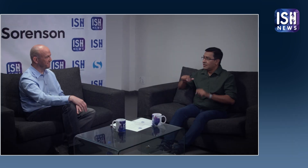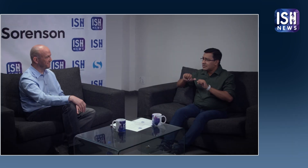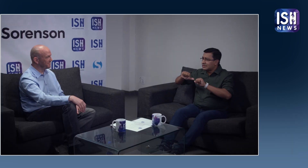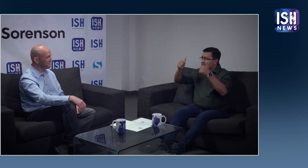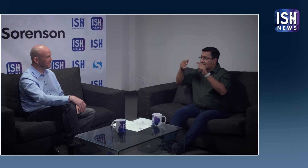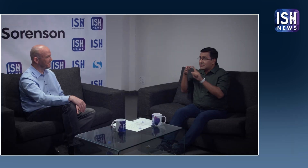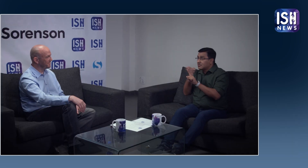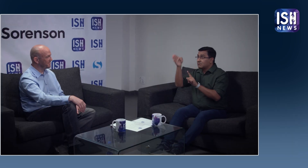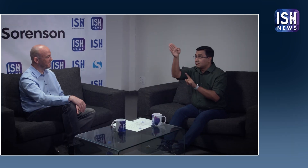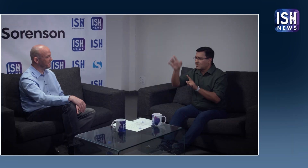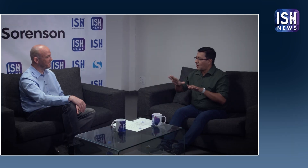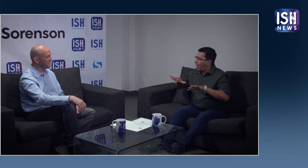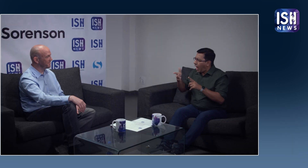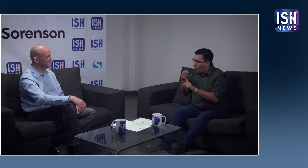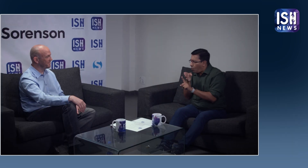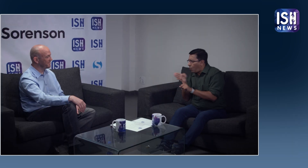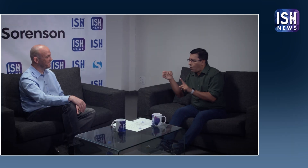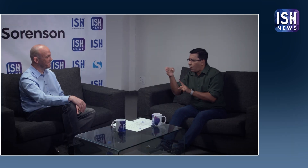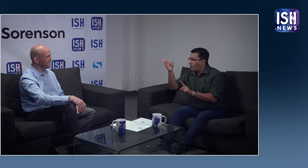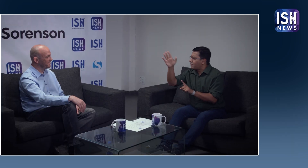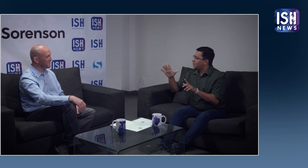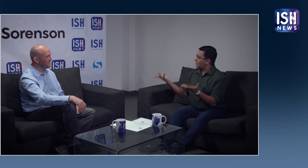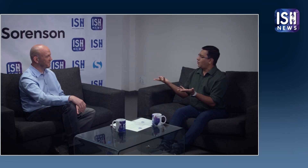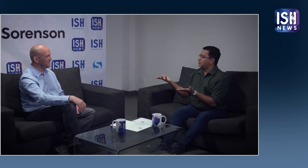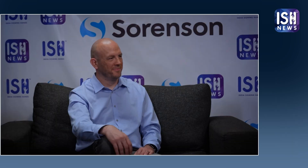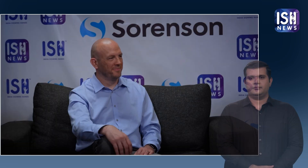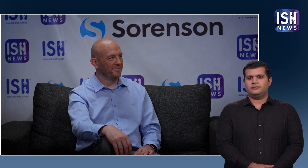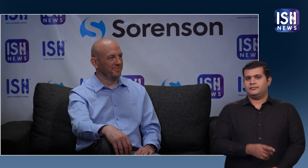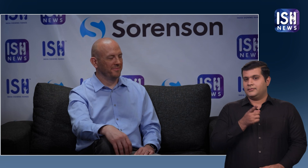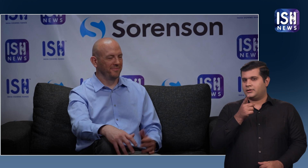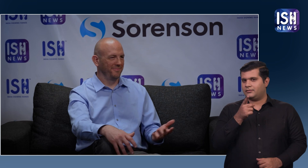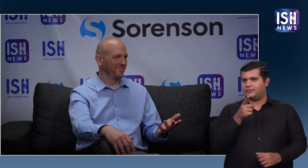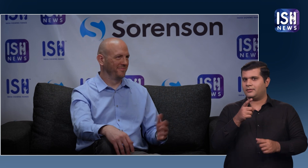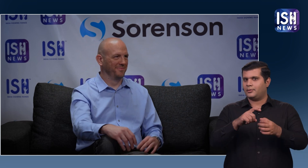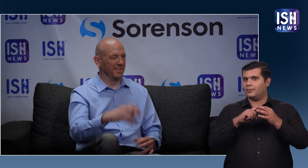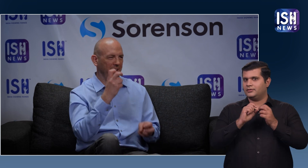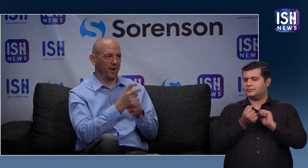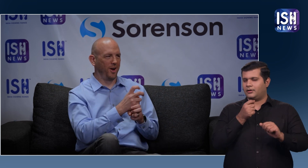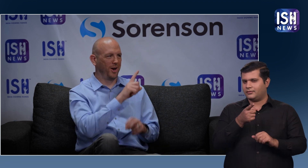What were your strategies to achieve the success? That's a hard question.